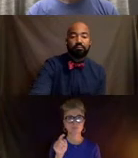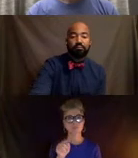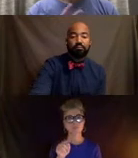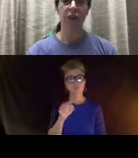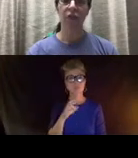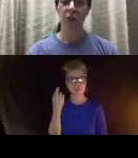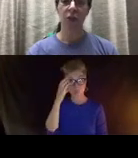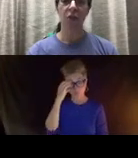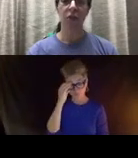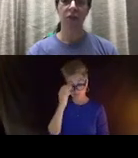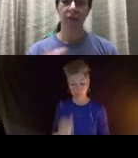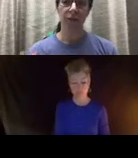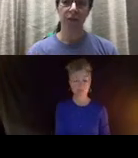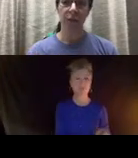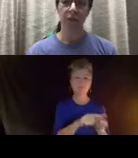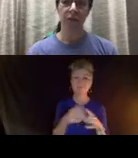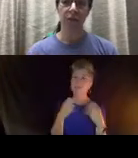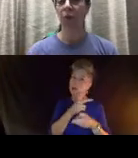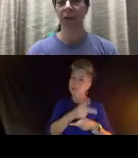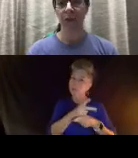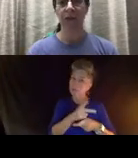so that you know the full story I would say,